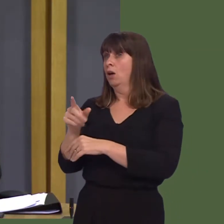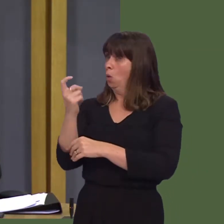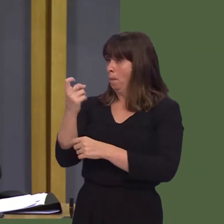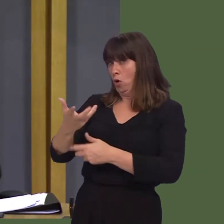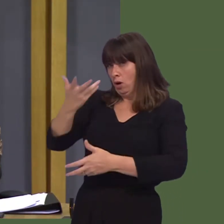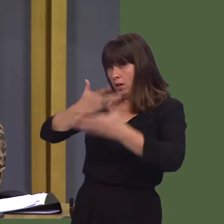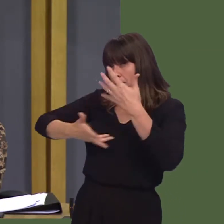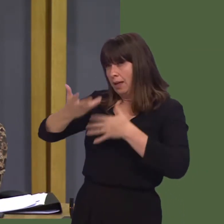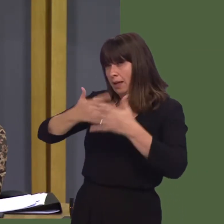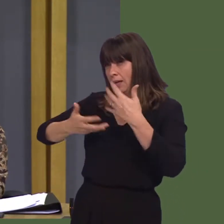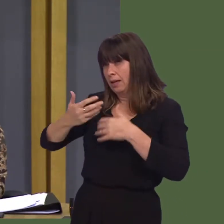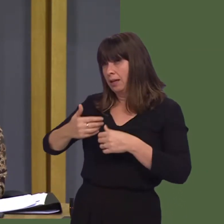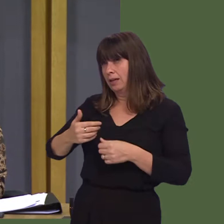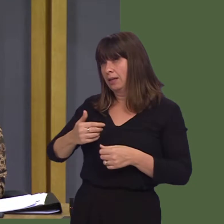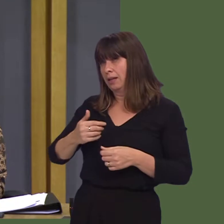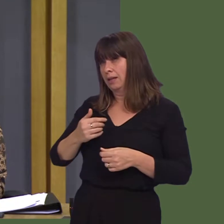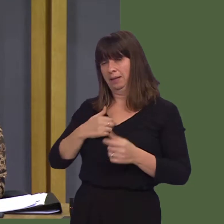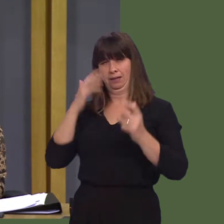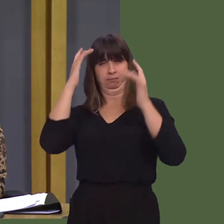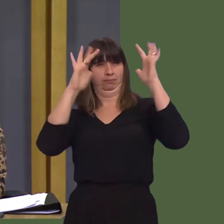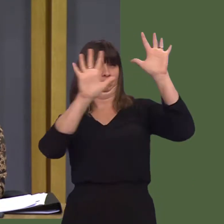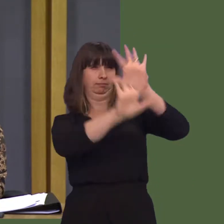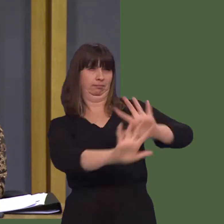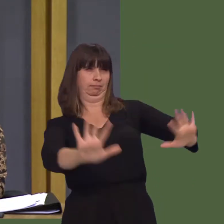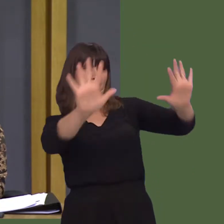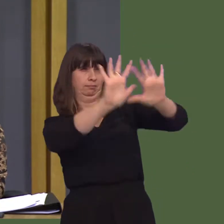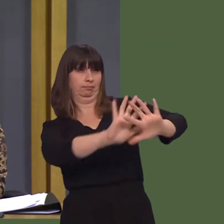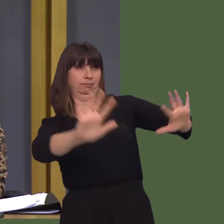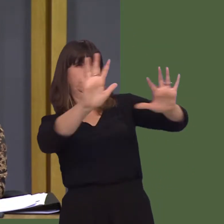Reading the runes of where the Government is in all thisóand I accept that, in terms